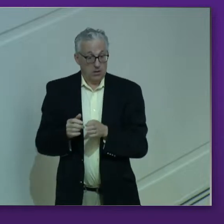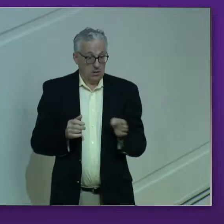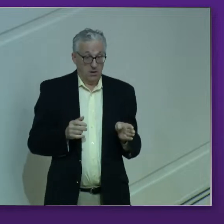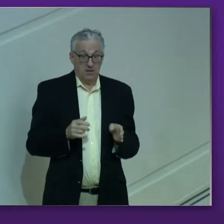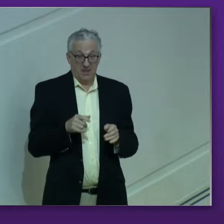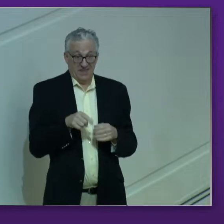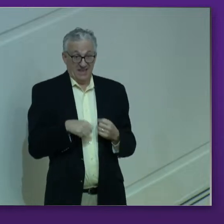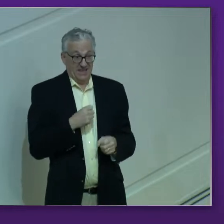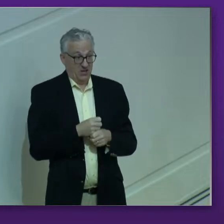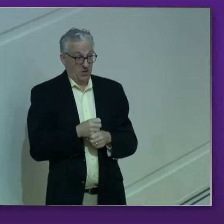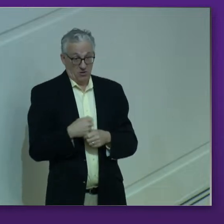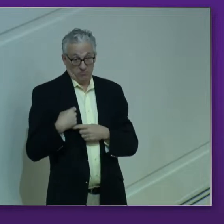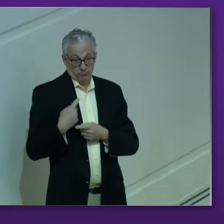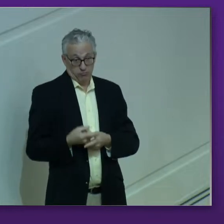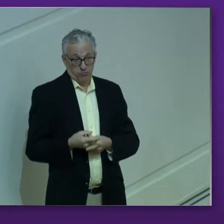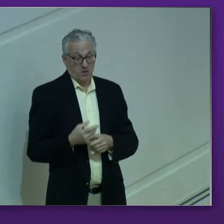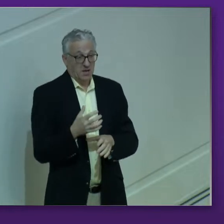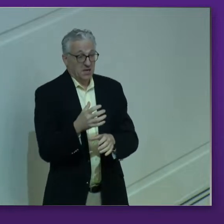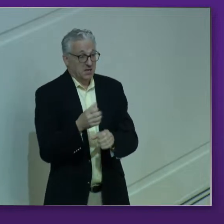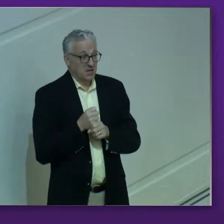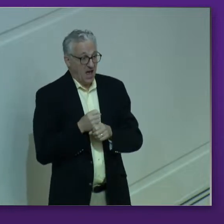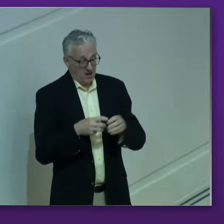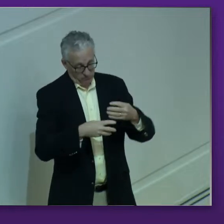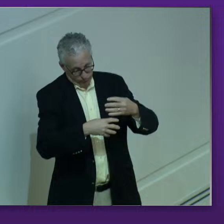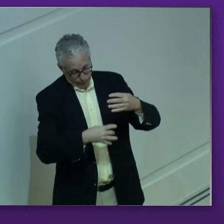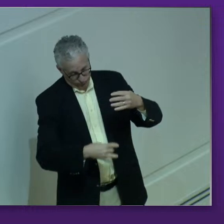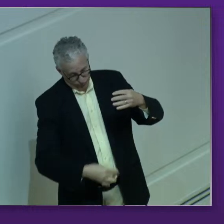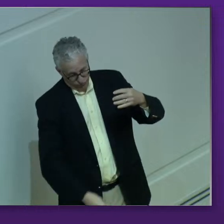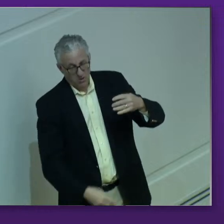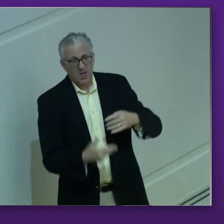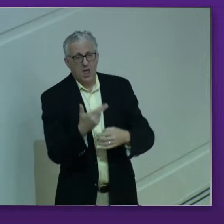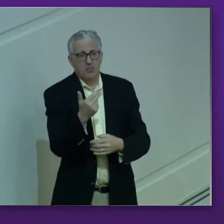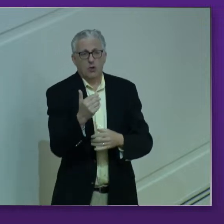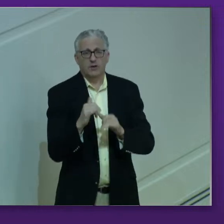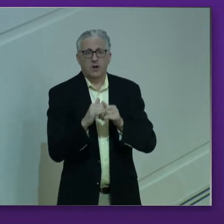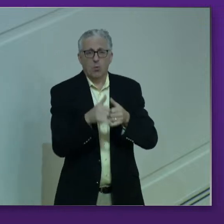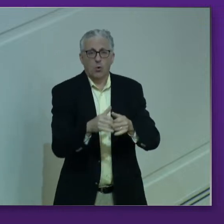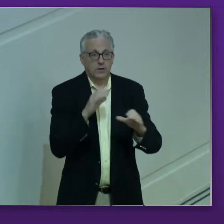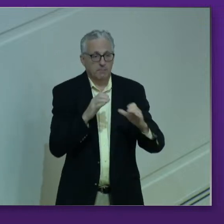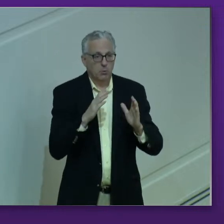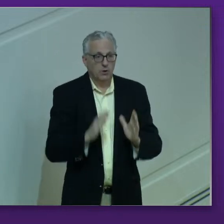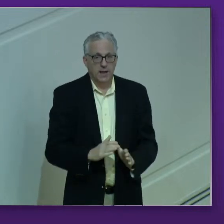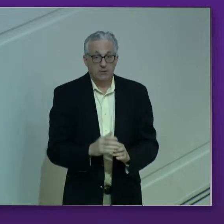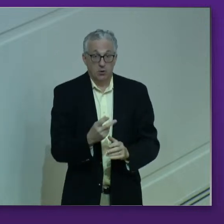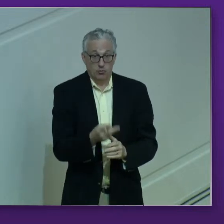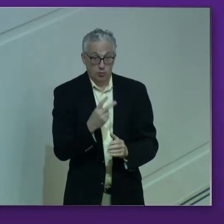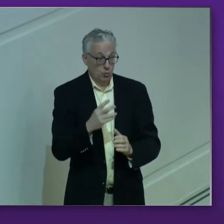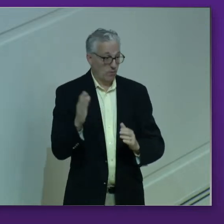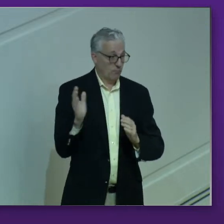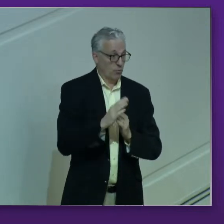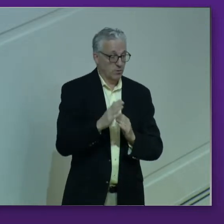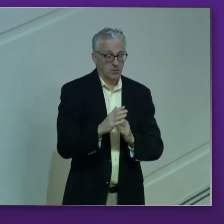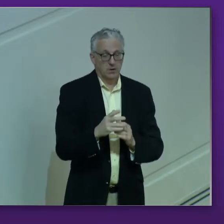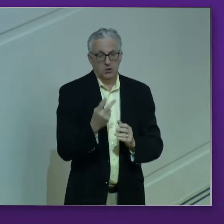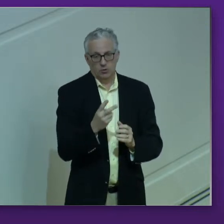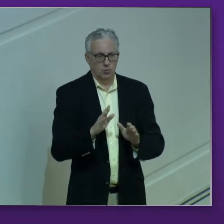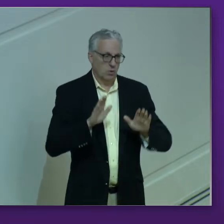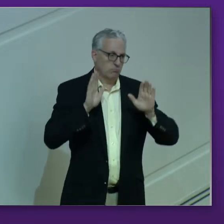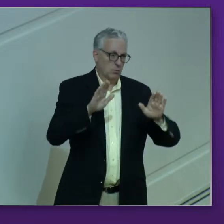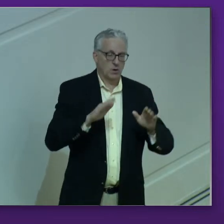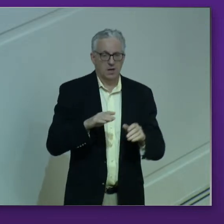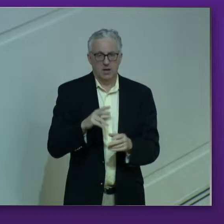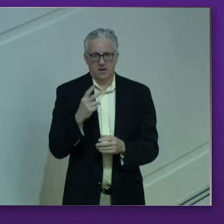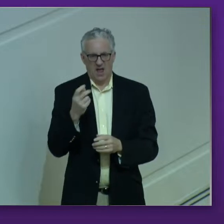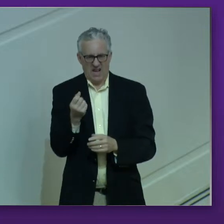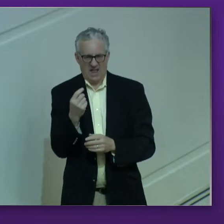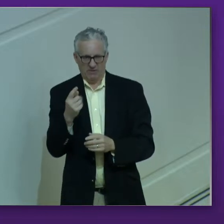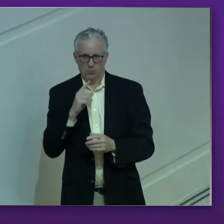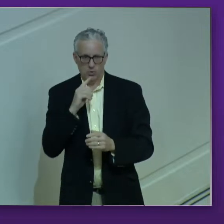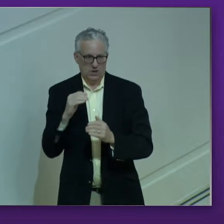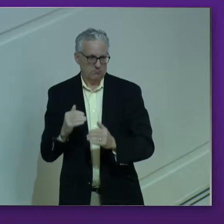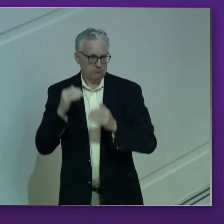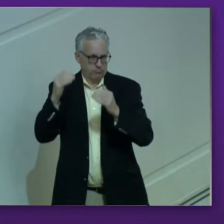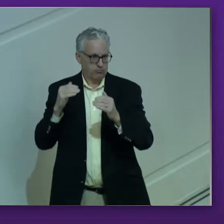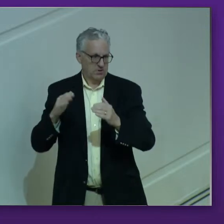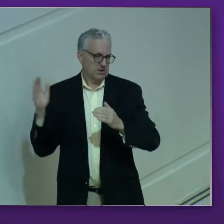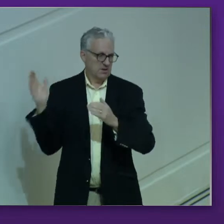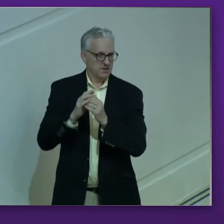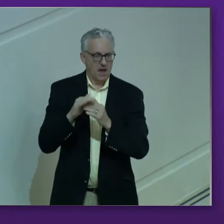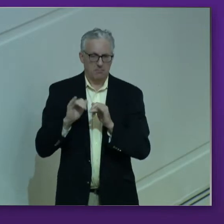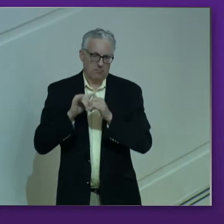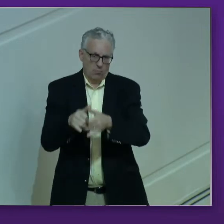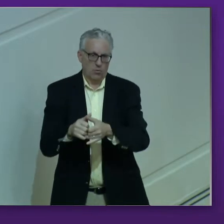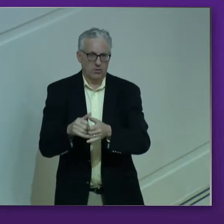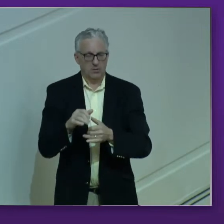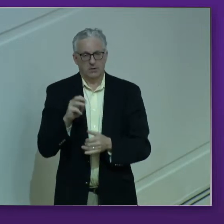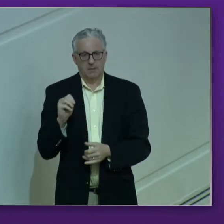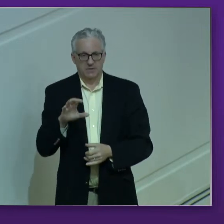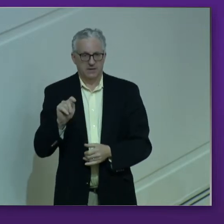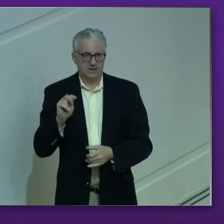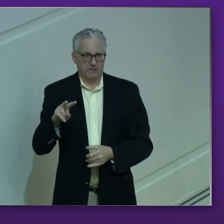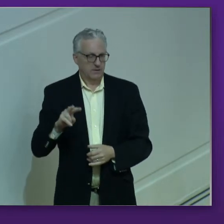AWARDS BUT THE MONTGOMERY